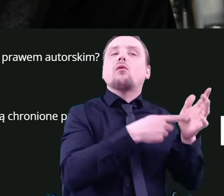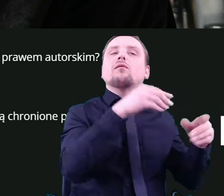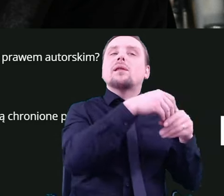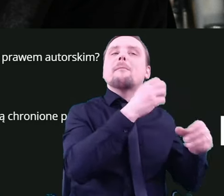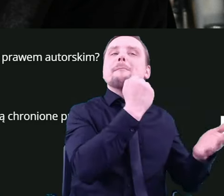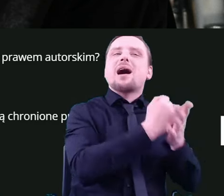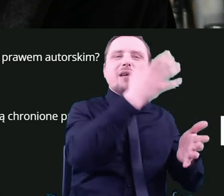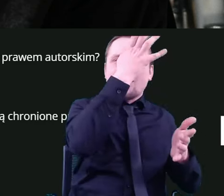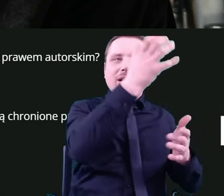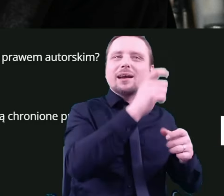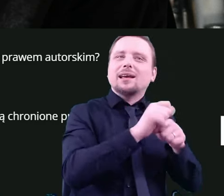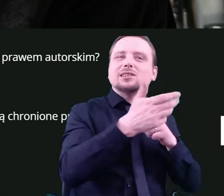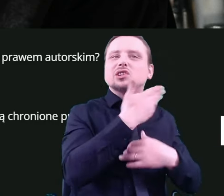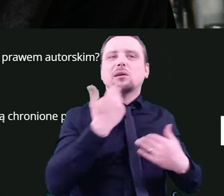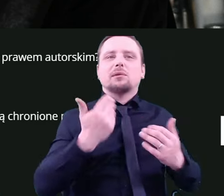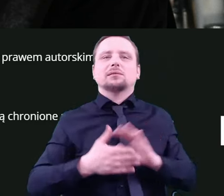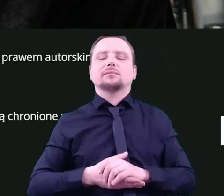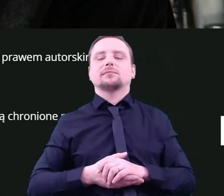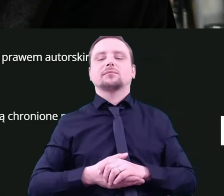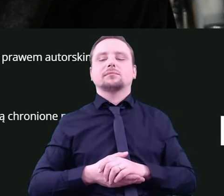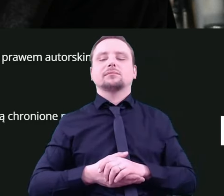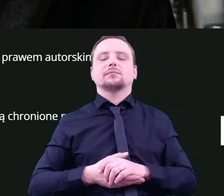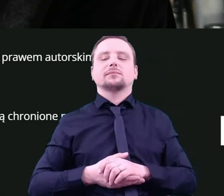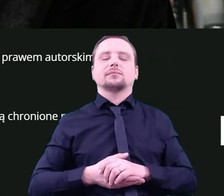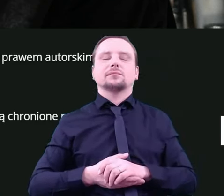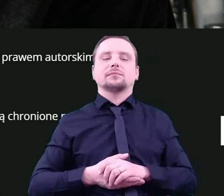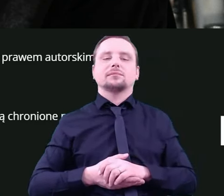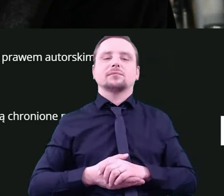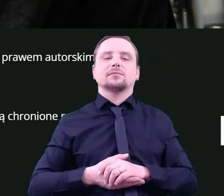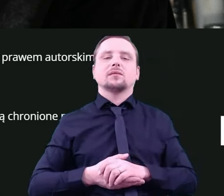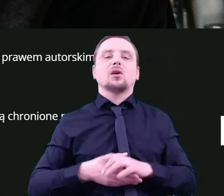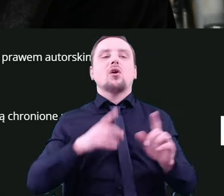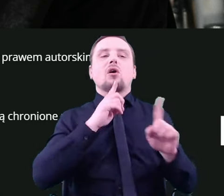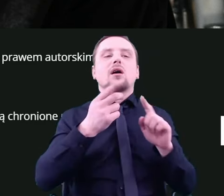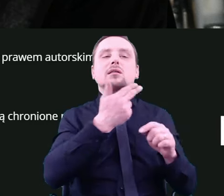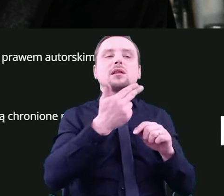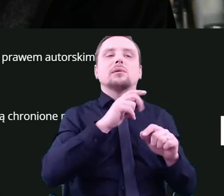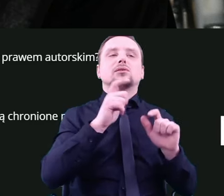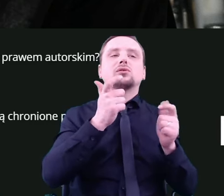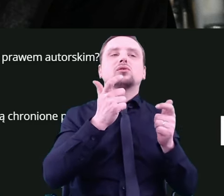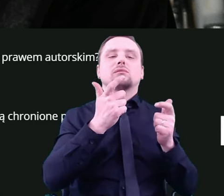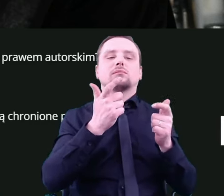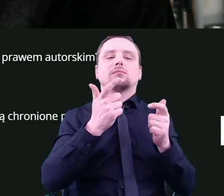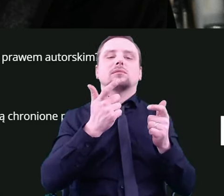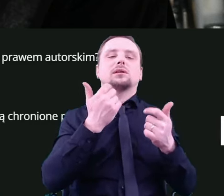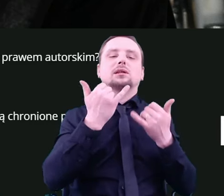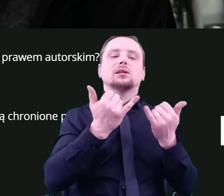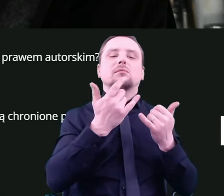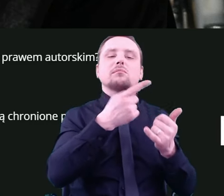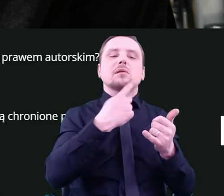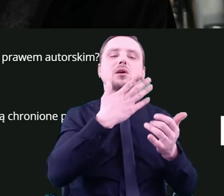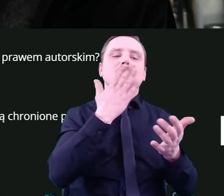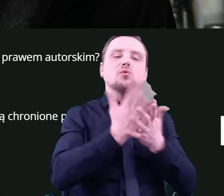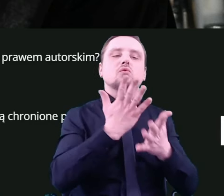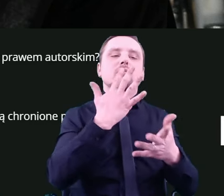Here, we are talking about projects where we are inspired by the work of a specific creator.